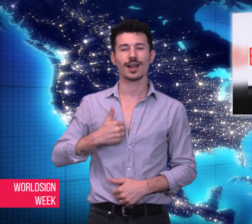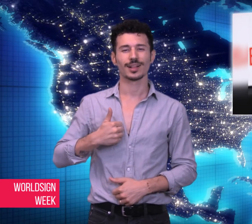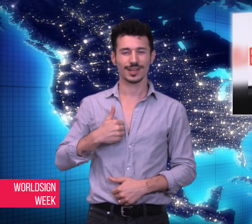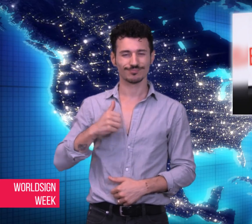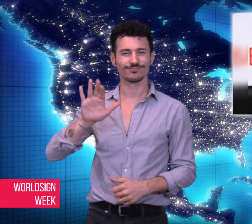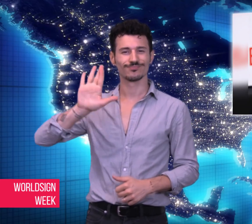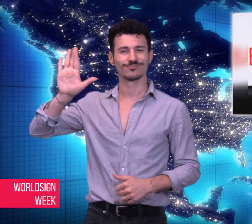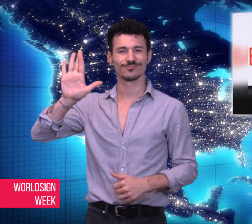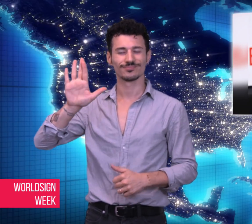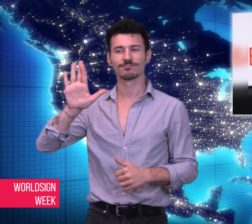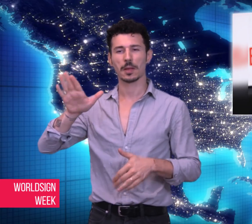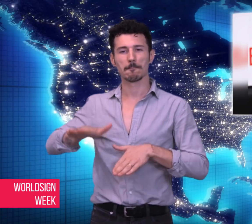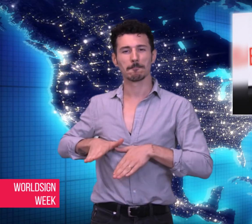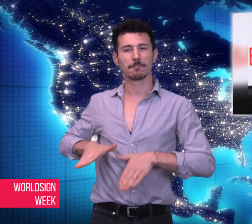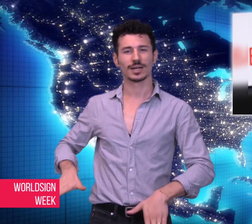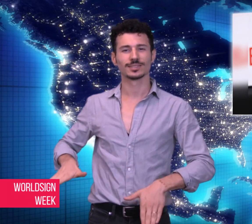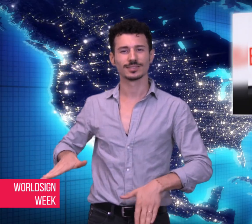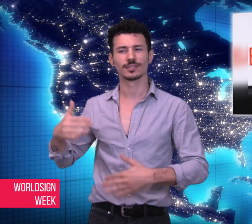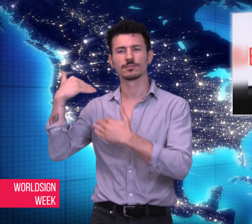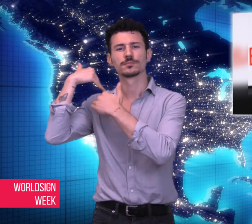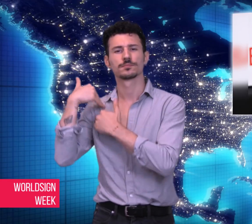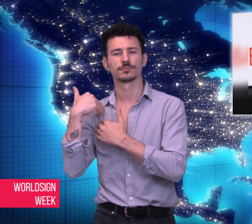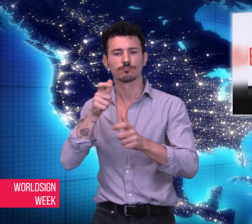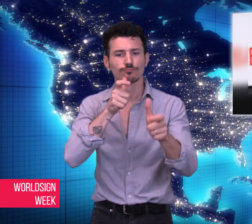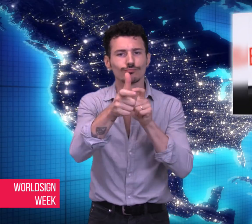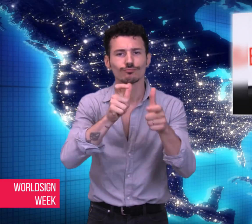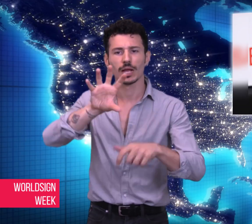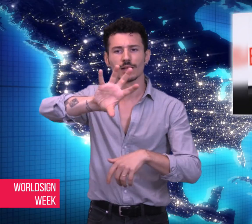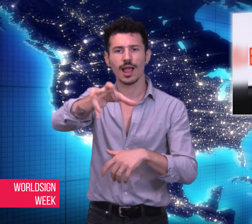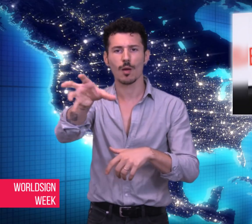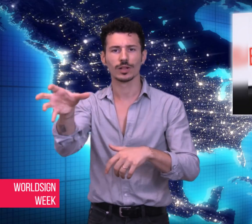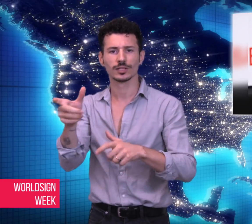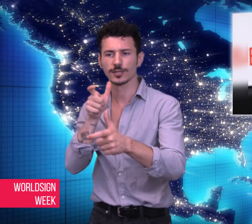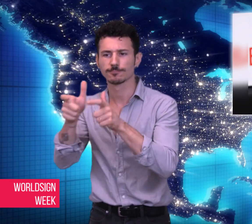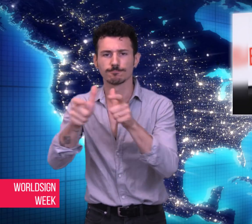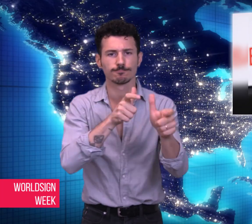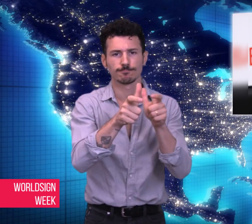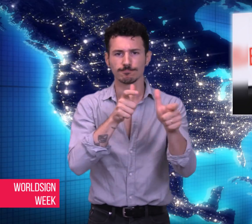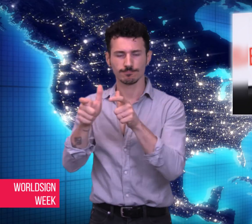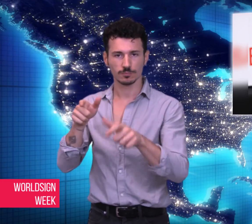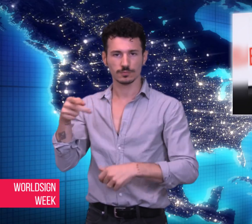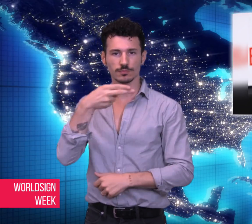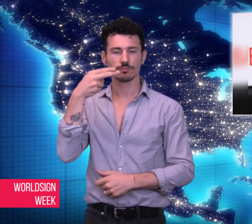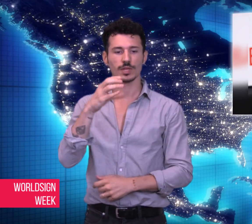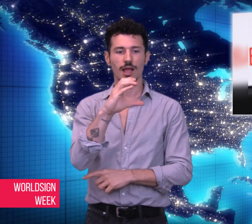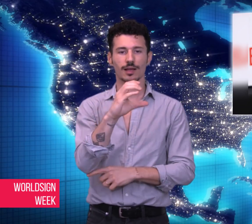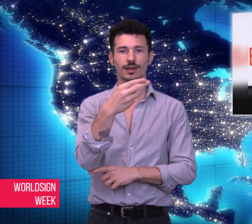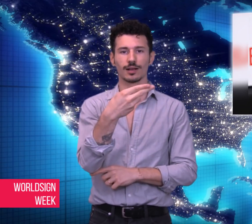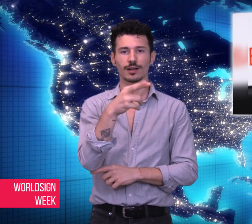that it wasn’t the first time Canada has spoken out about human rights in